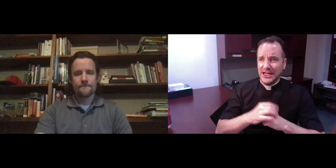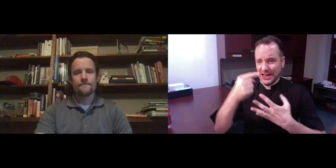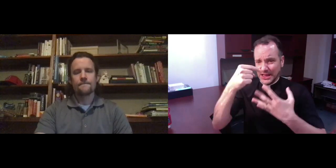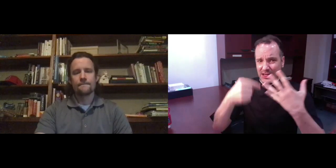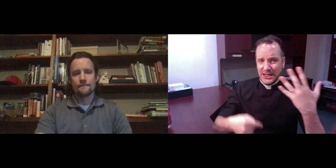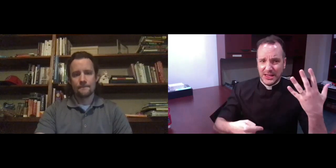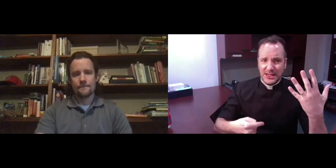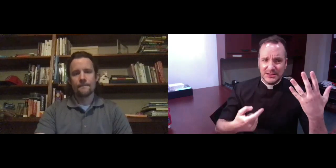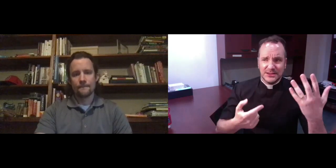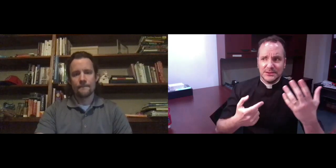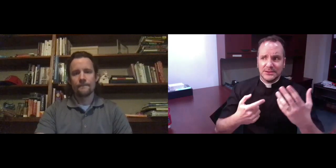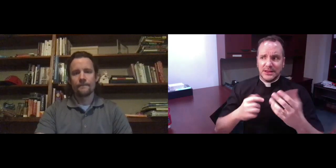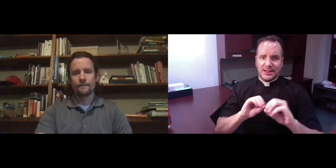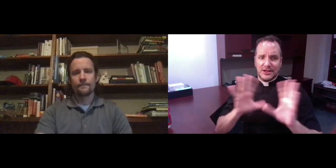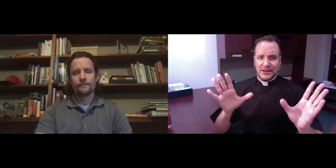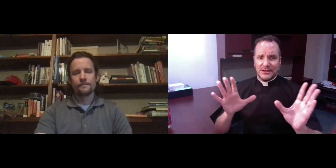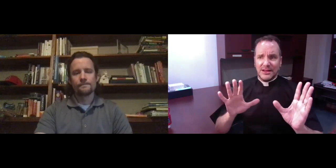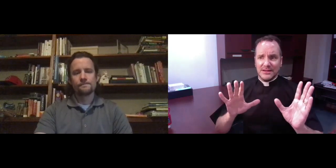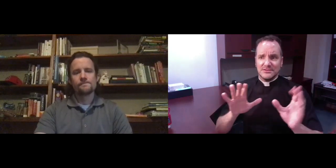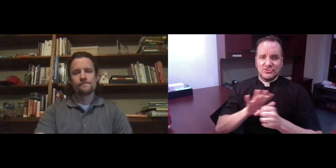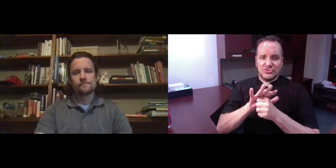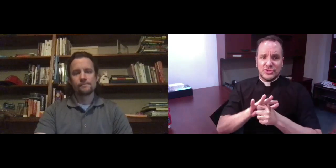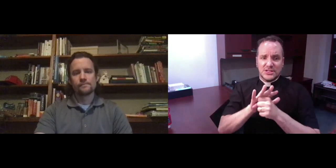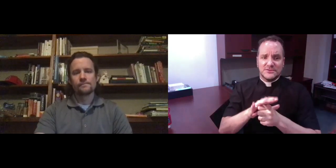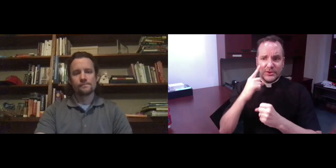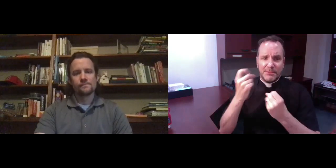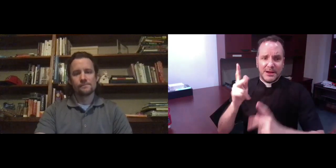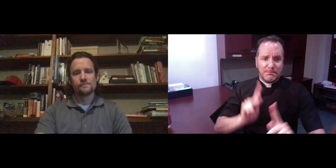in regards to the economy and their lives.